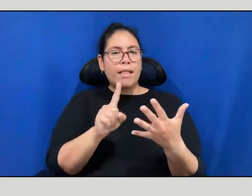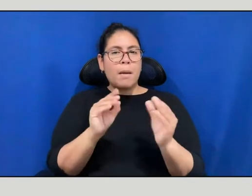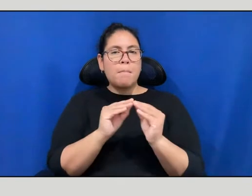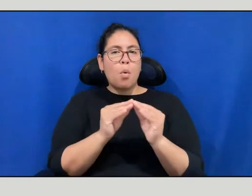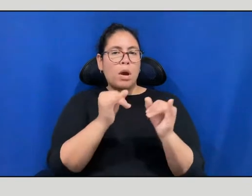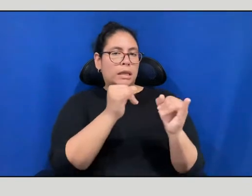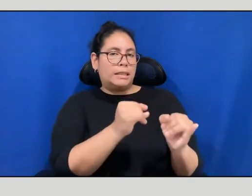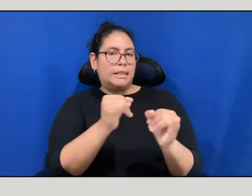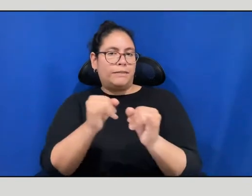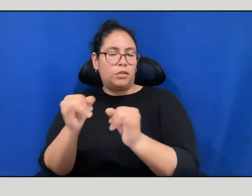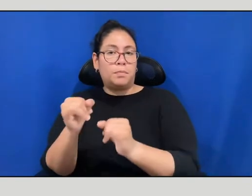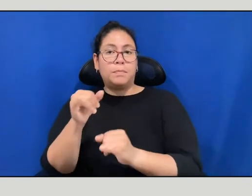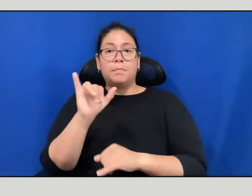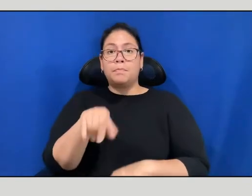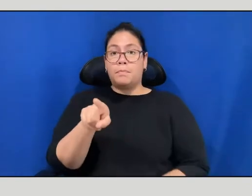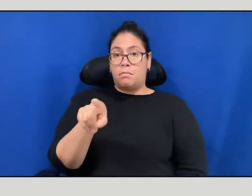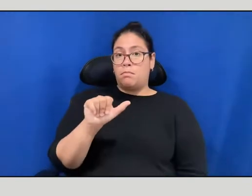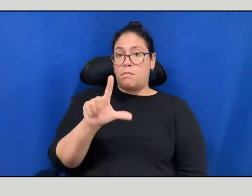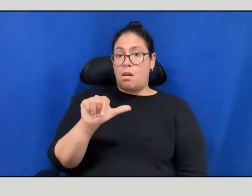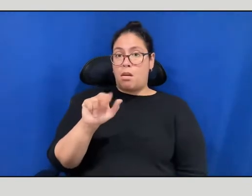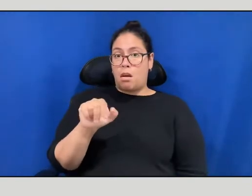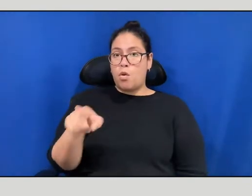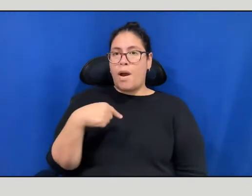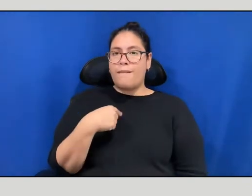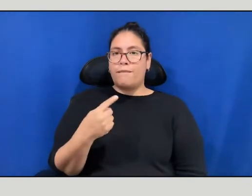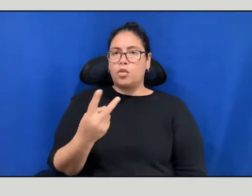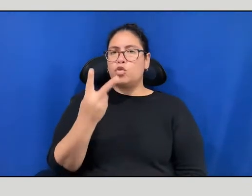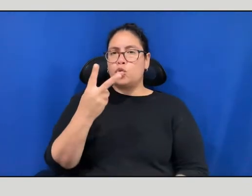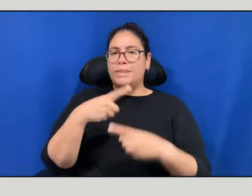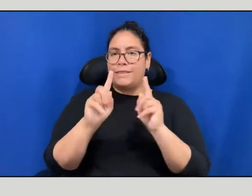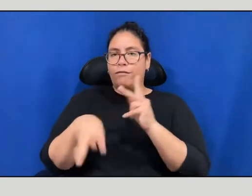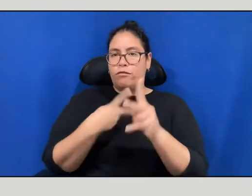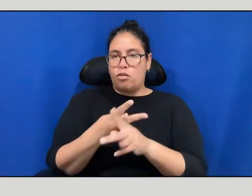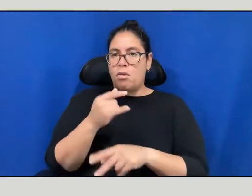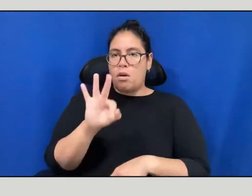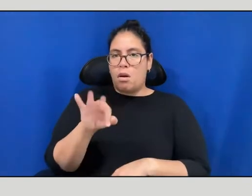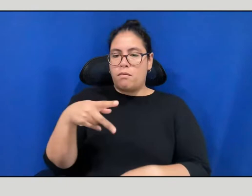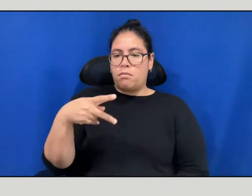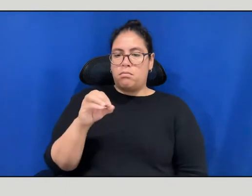one in English and one in Spanish, are not straight translations.